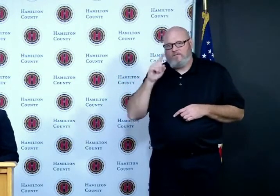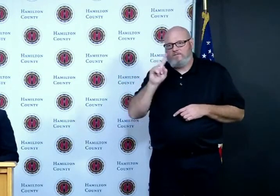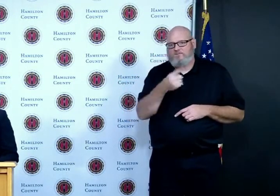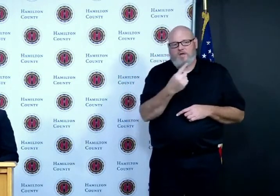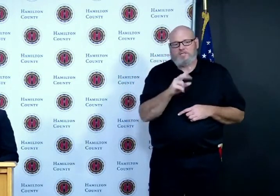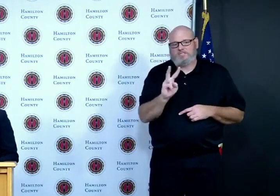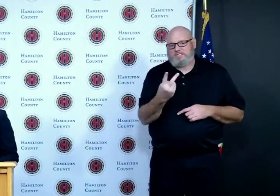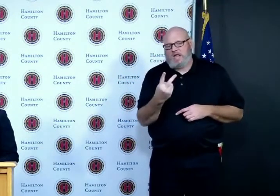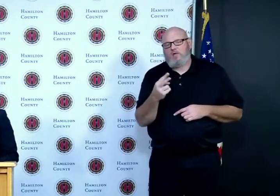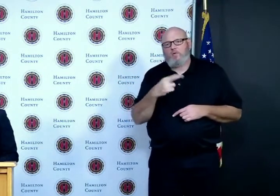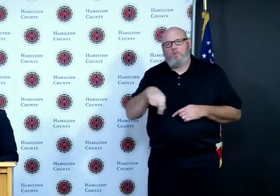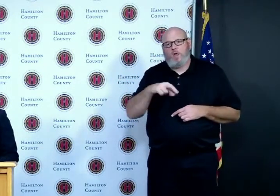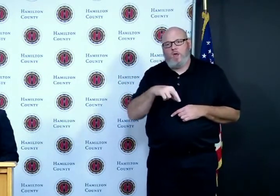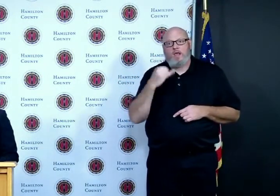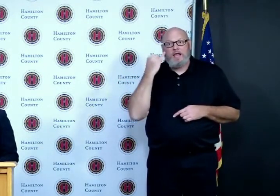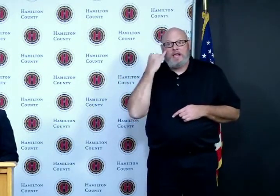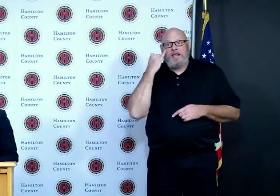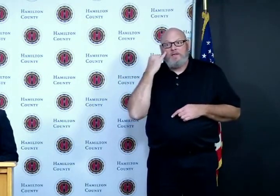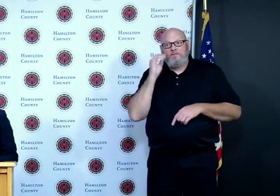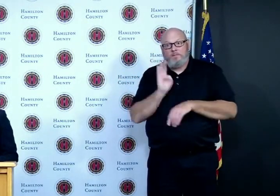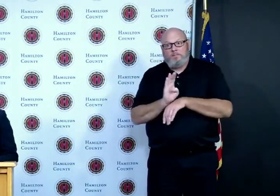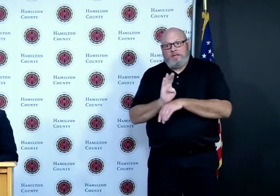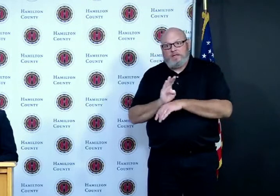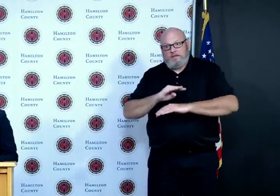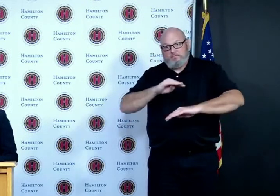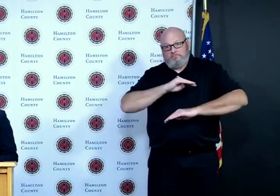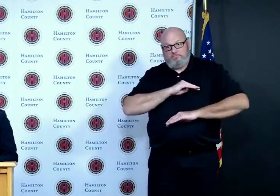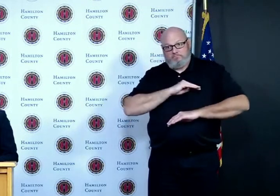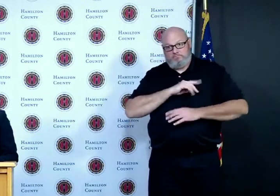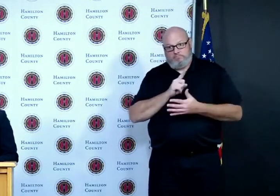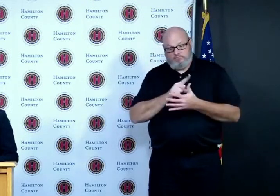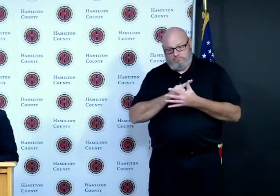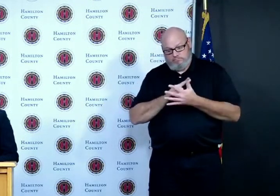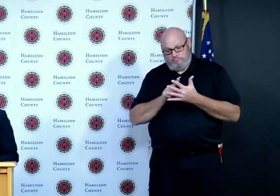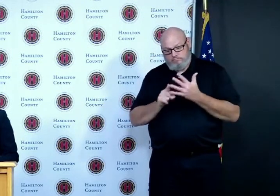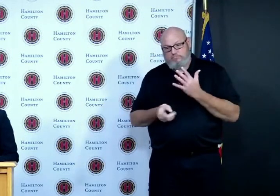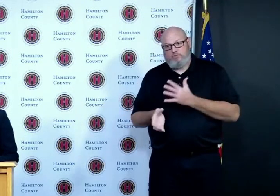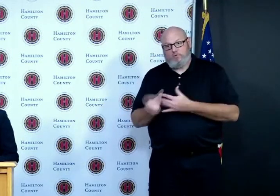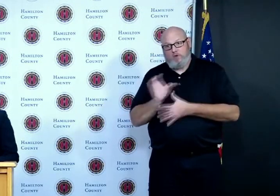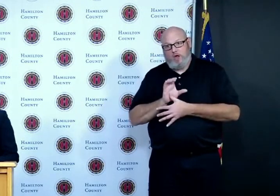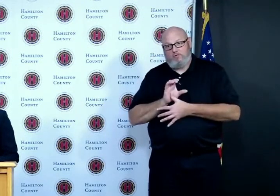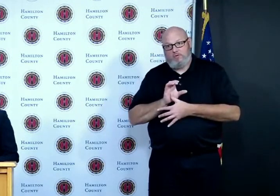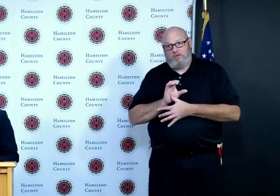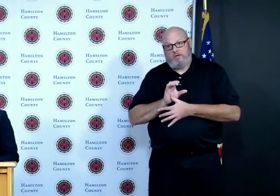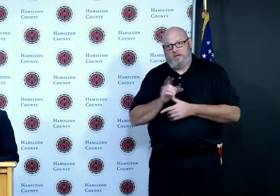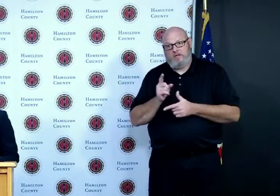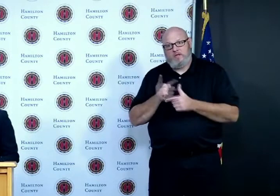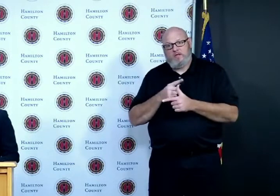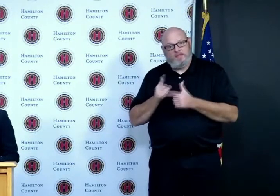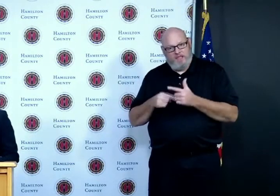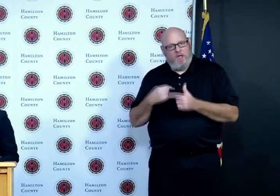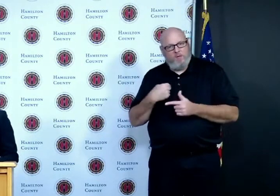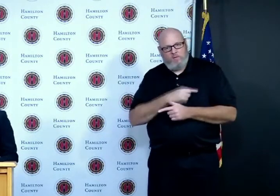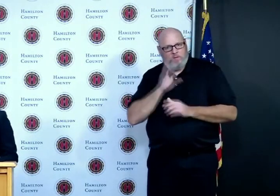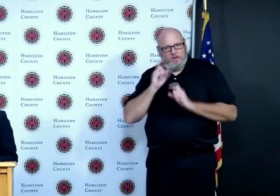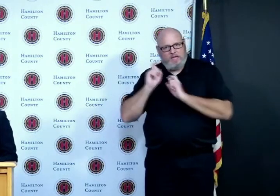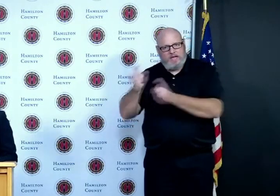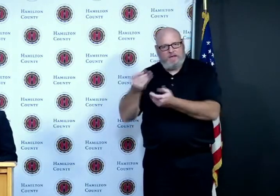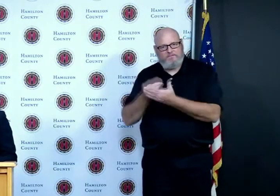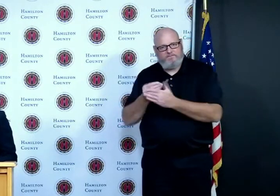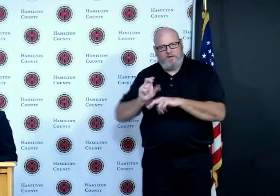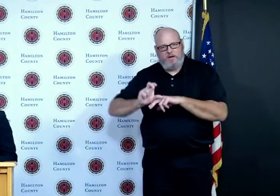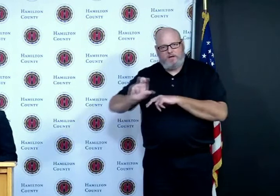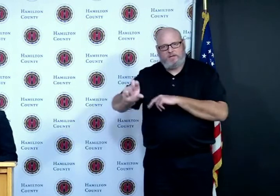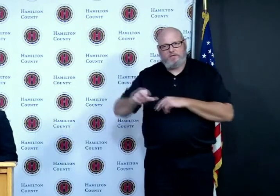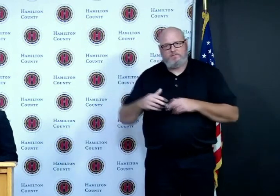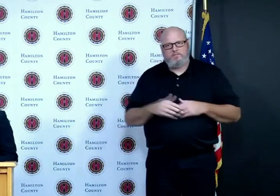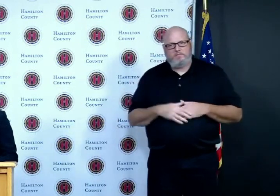criteria was able to receive funding we did have we did budget 7 million for that program